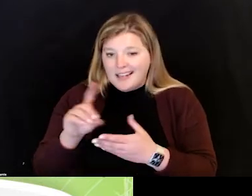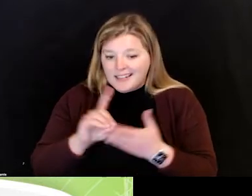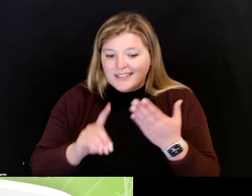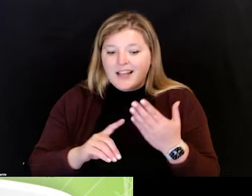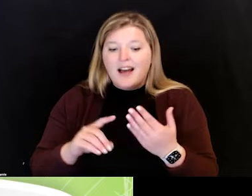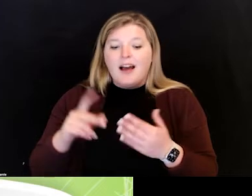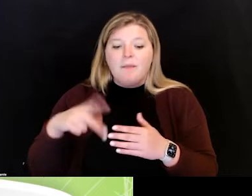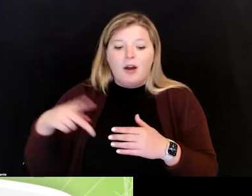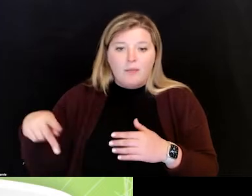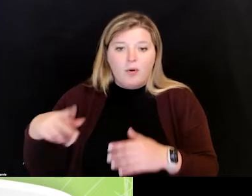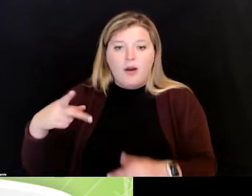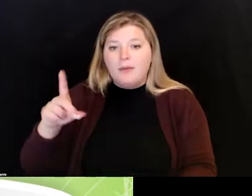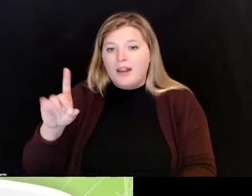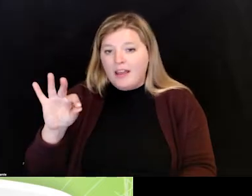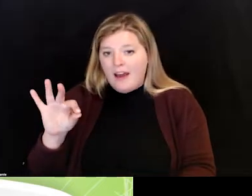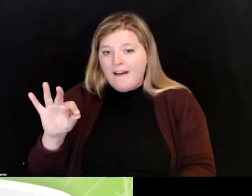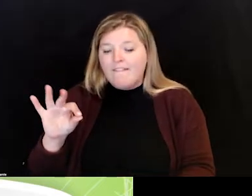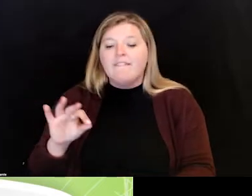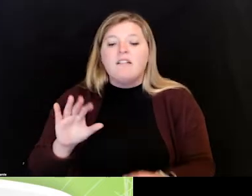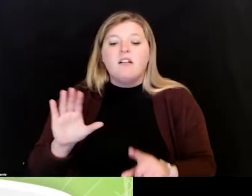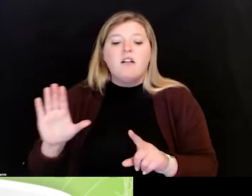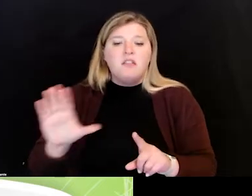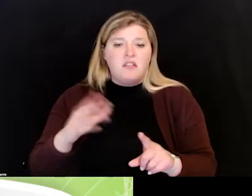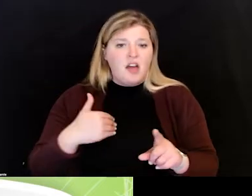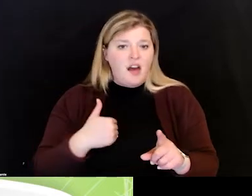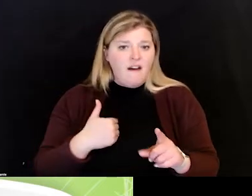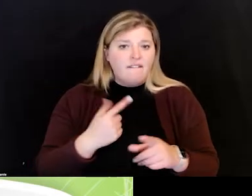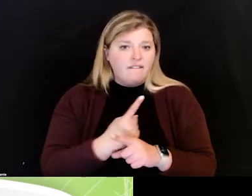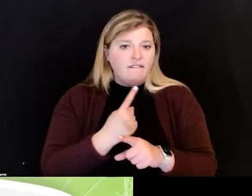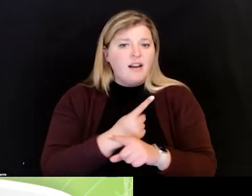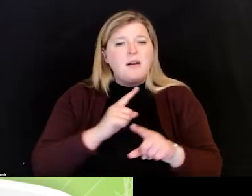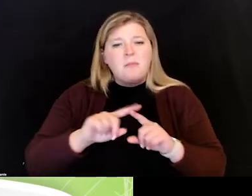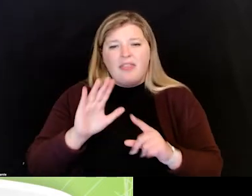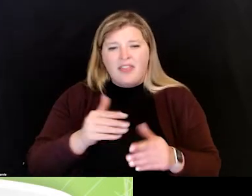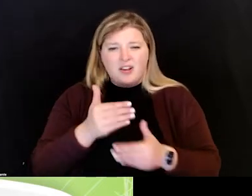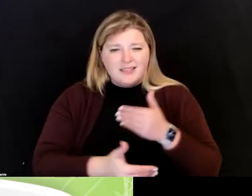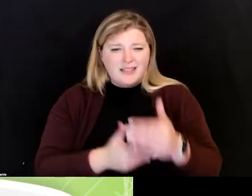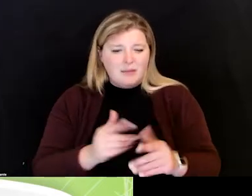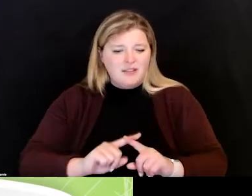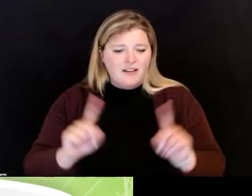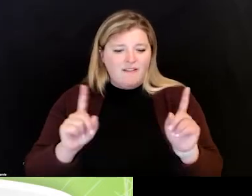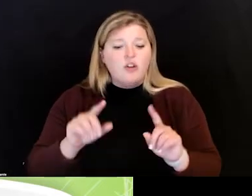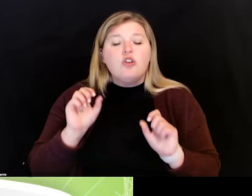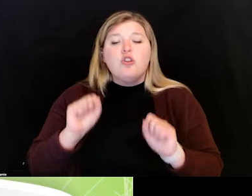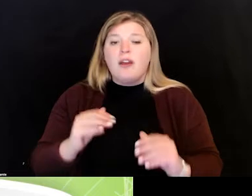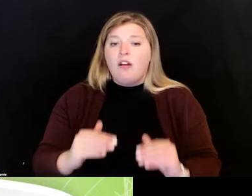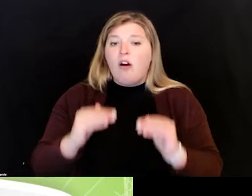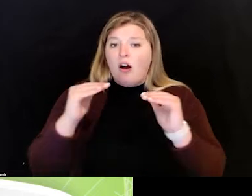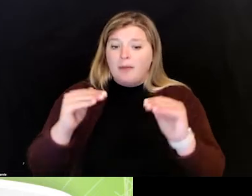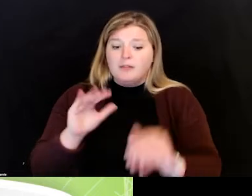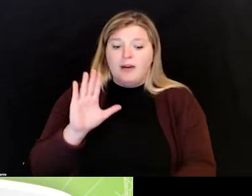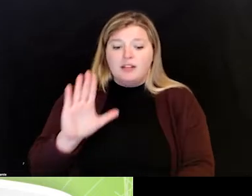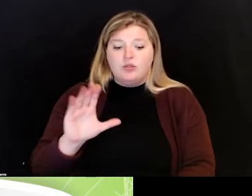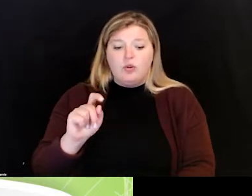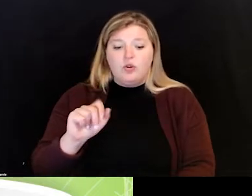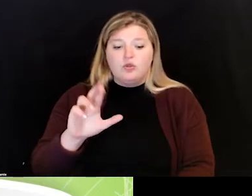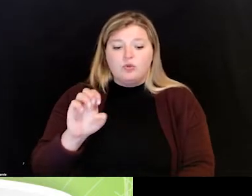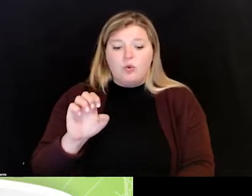but the steps to get there are slightly different. You can optimize your source document so there's less manual adjustment needed later.